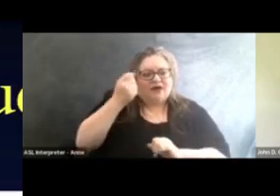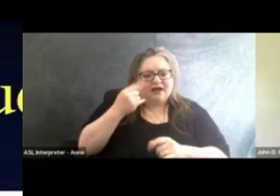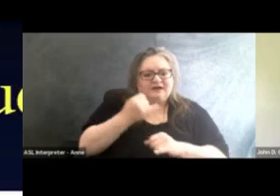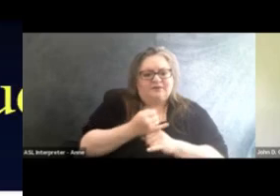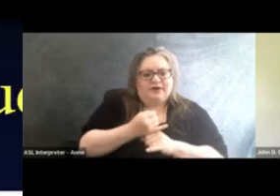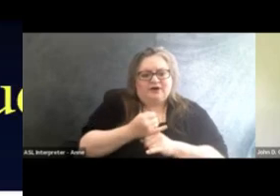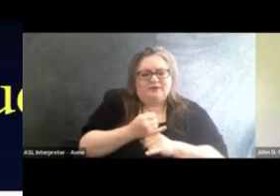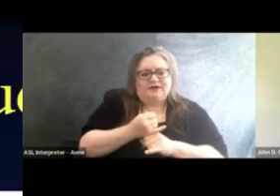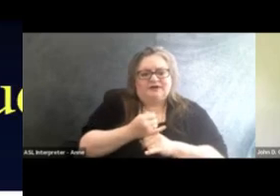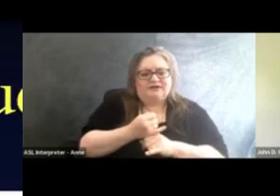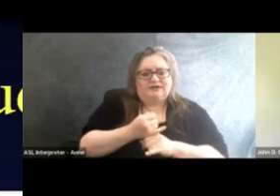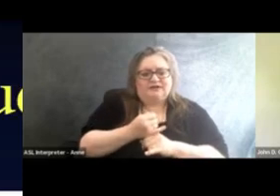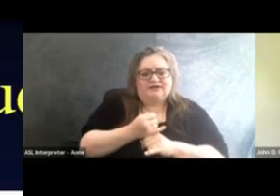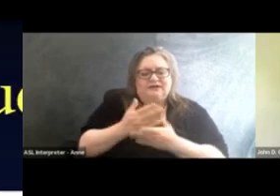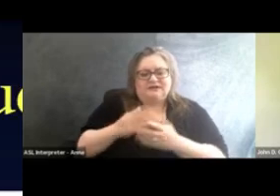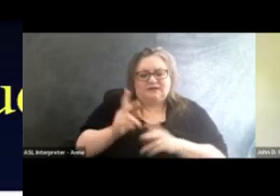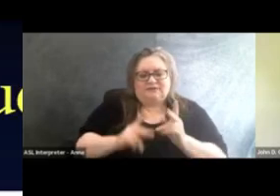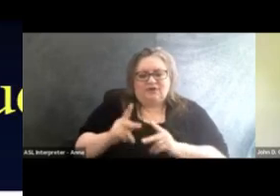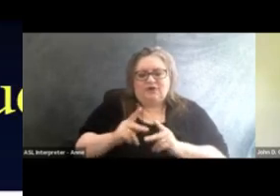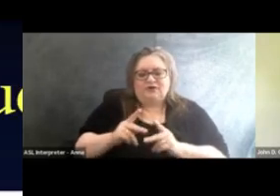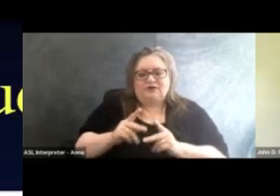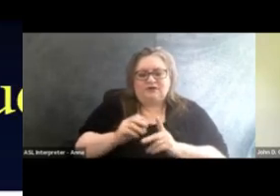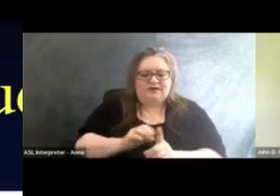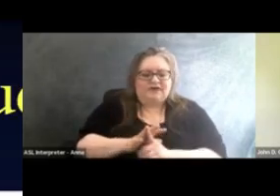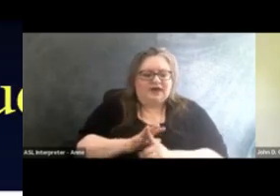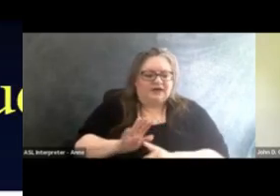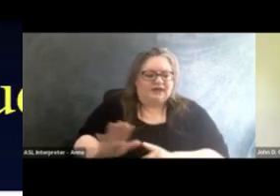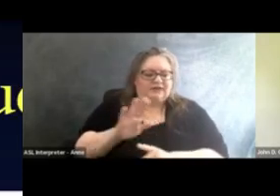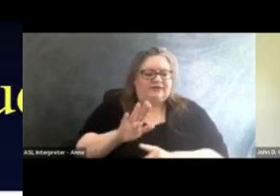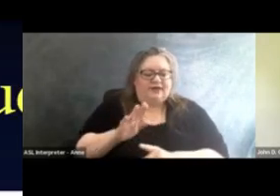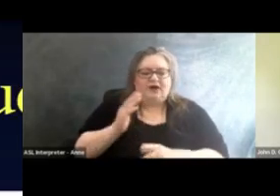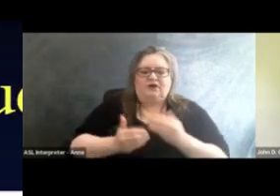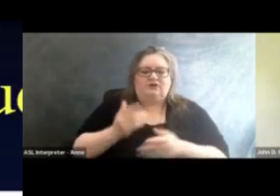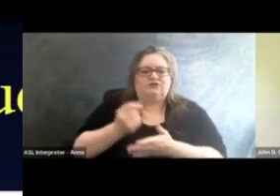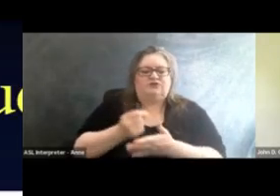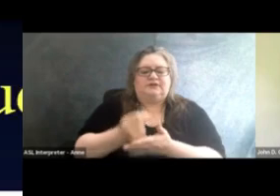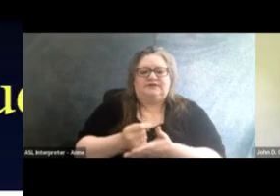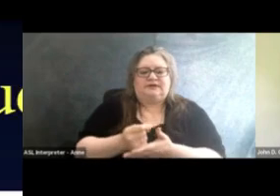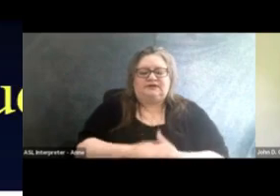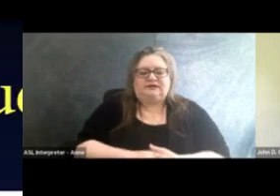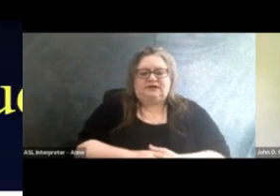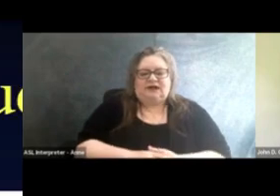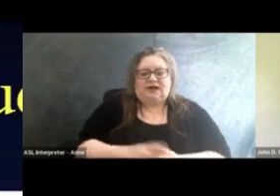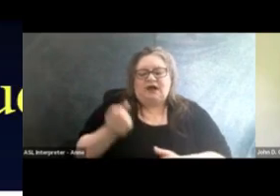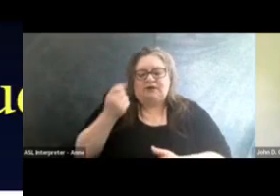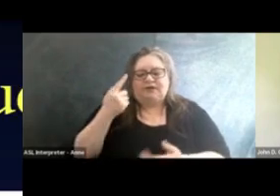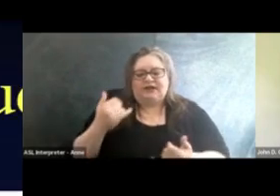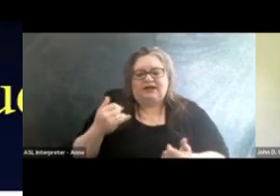in in some folks affected their course of treatment. And I realize this graphic is is a